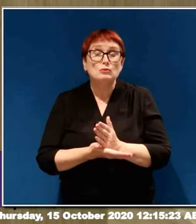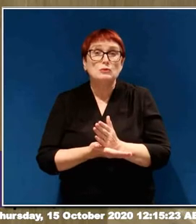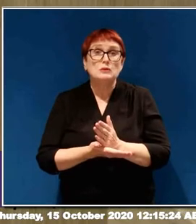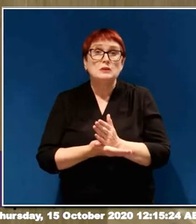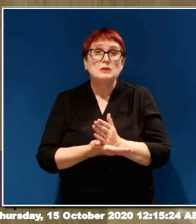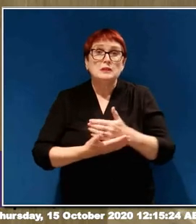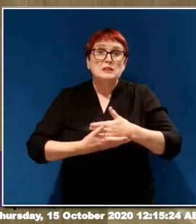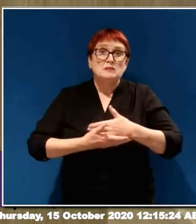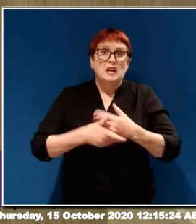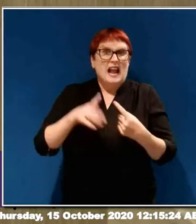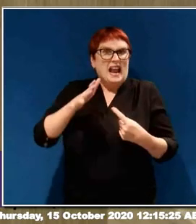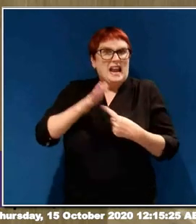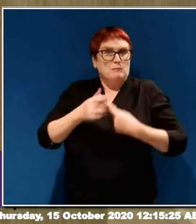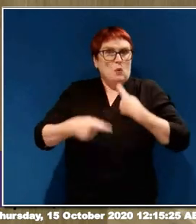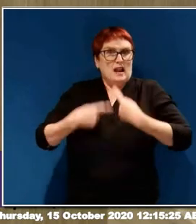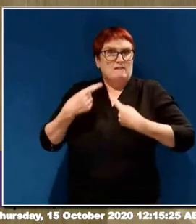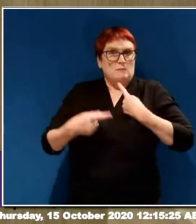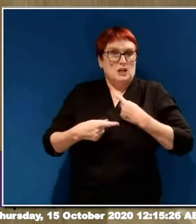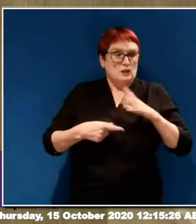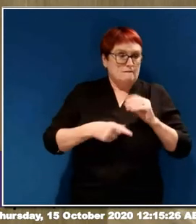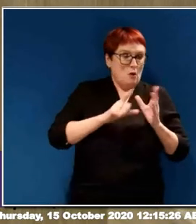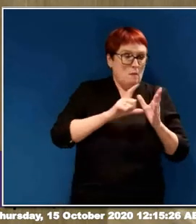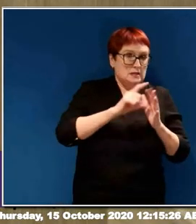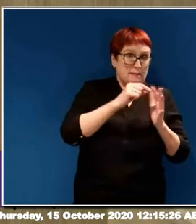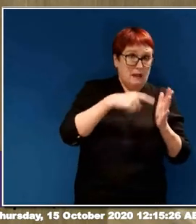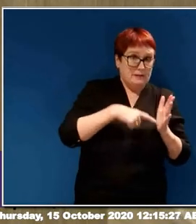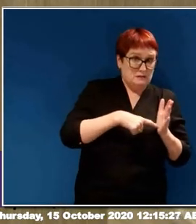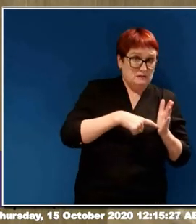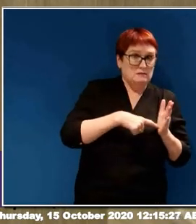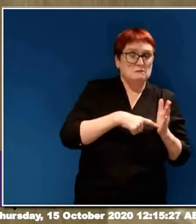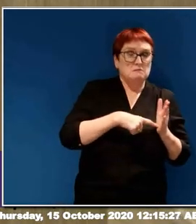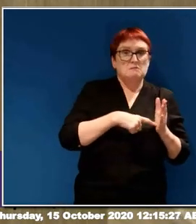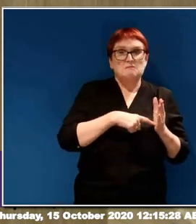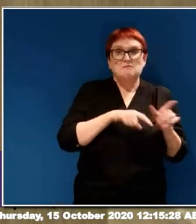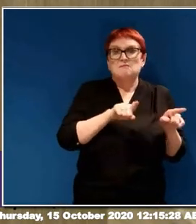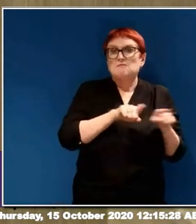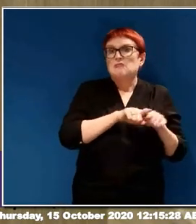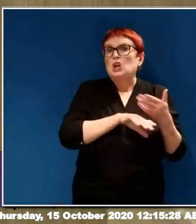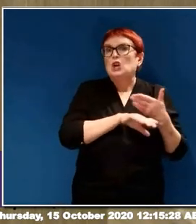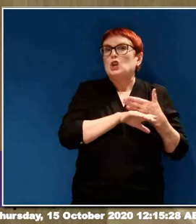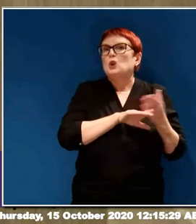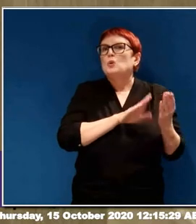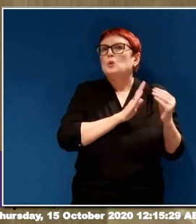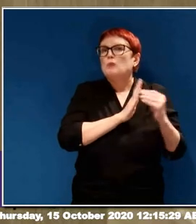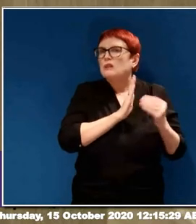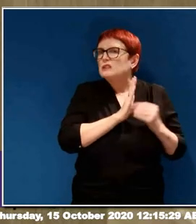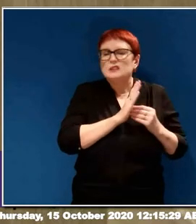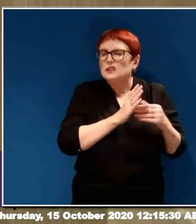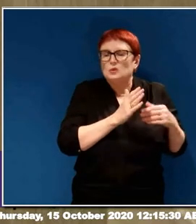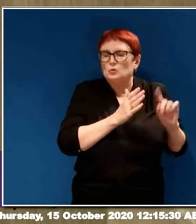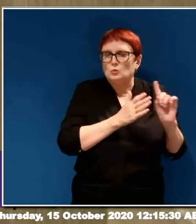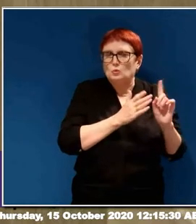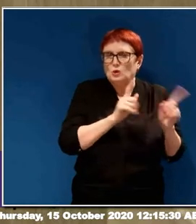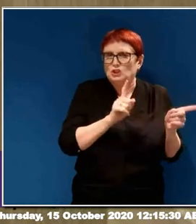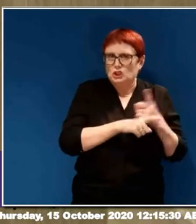from the Department, so that, like this email that tells them what's coming up this term, can get into that school.